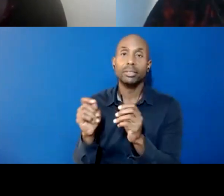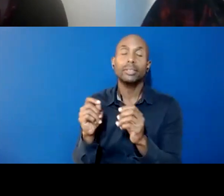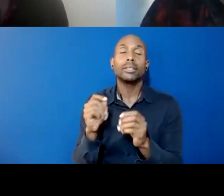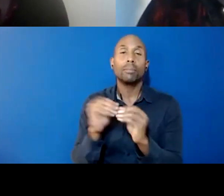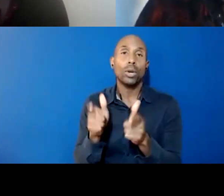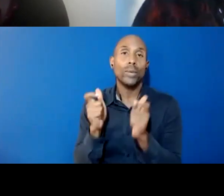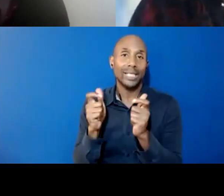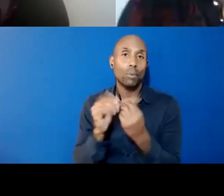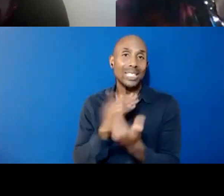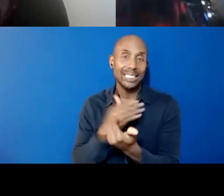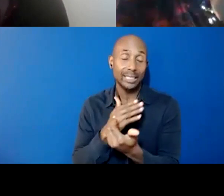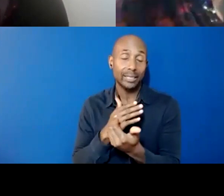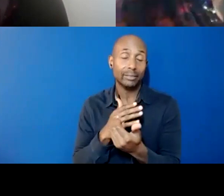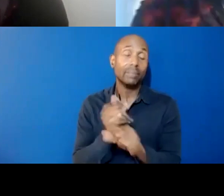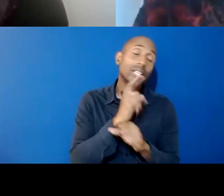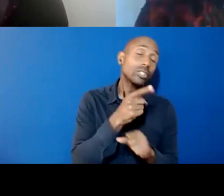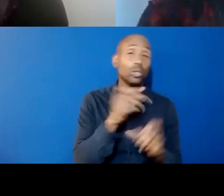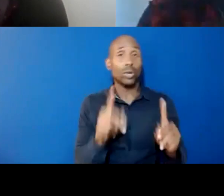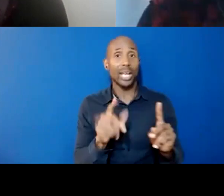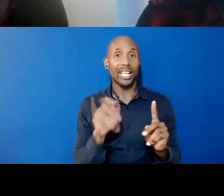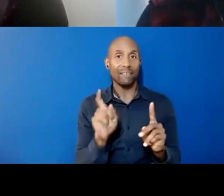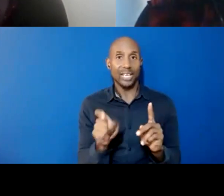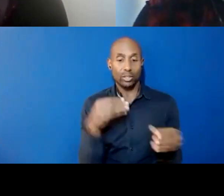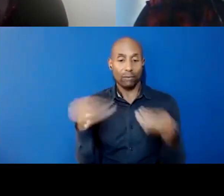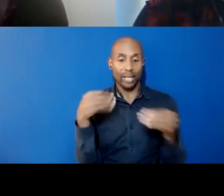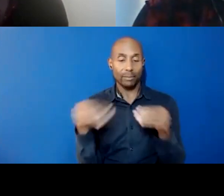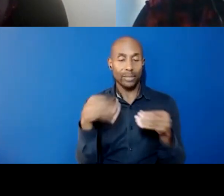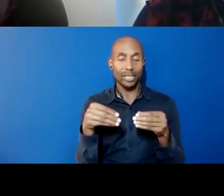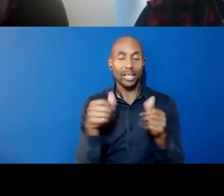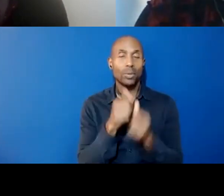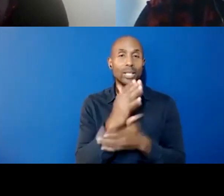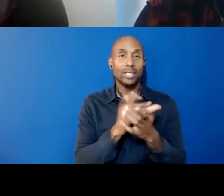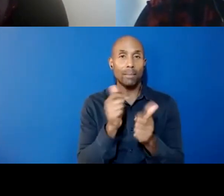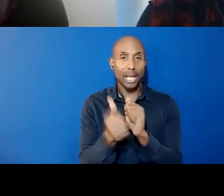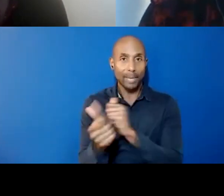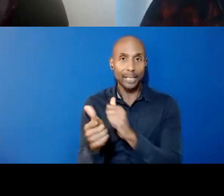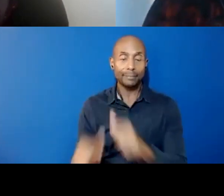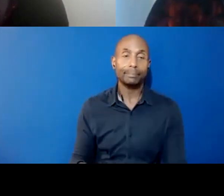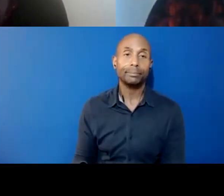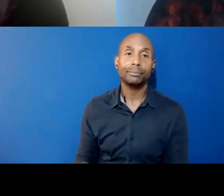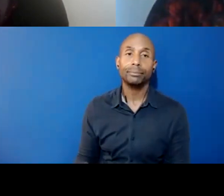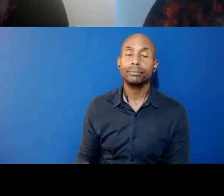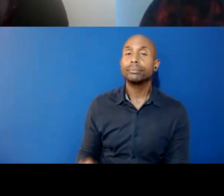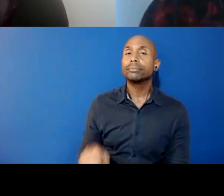Hugo told you he was afraid that you would not let him go once you found out he had a